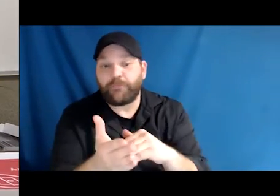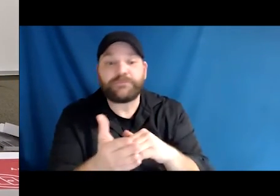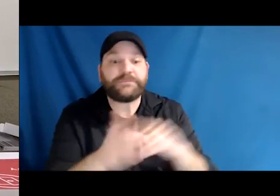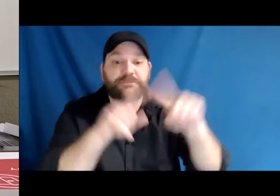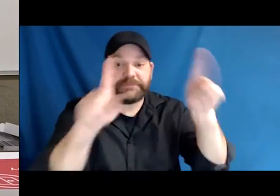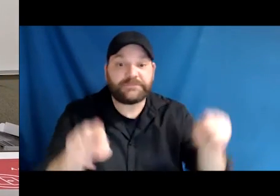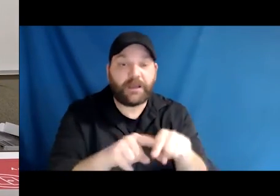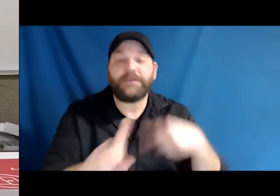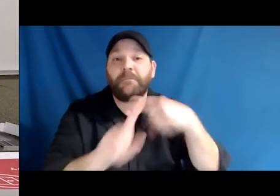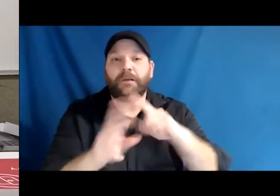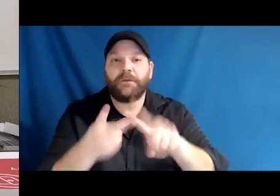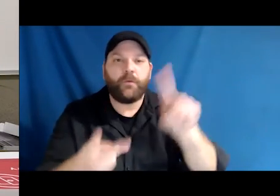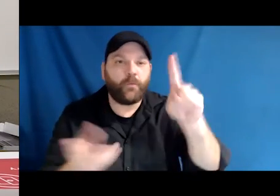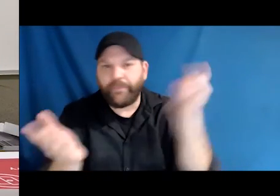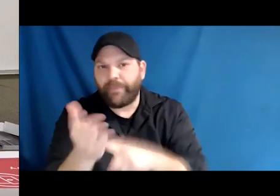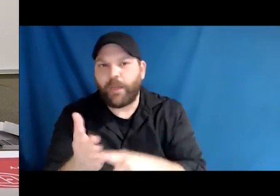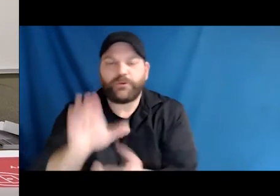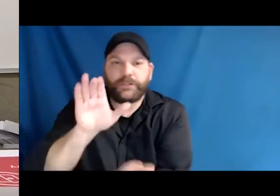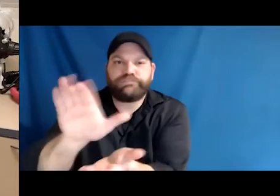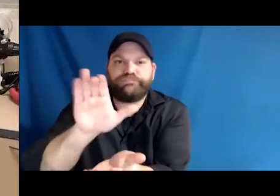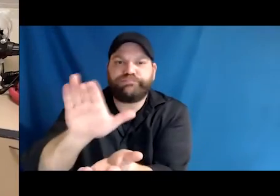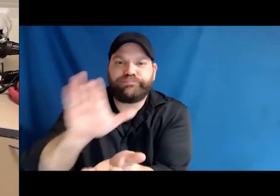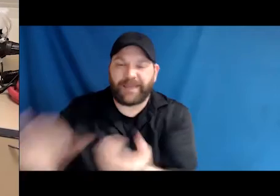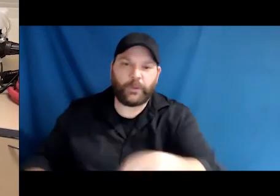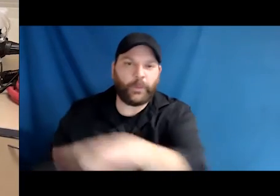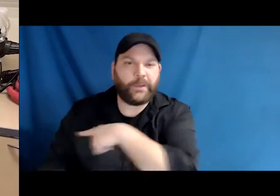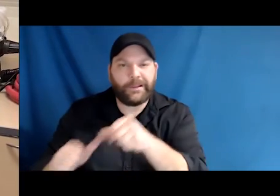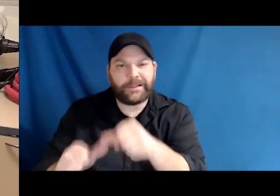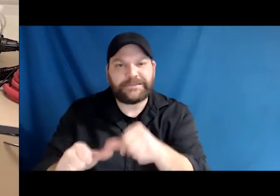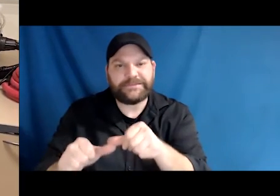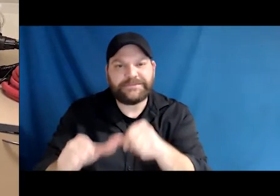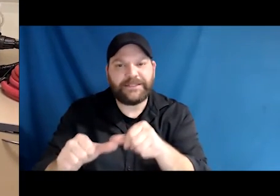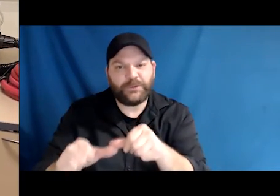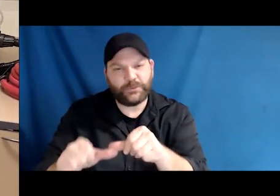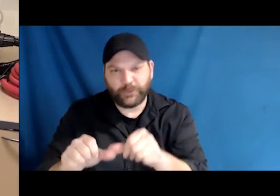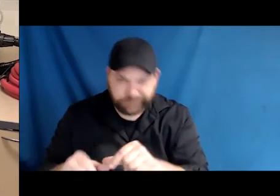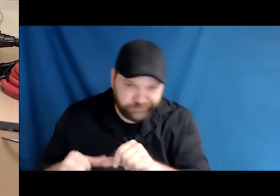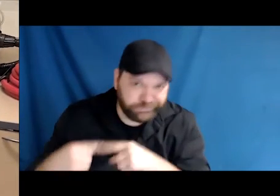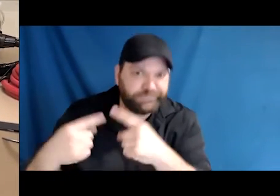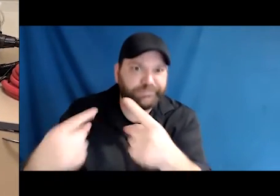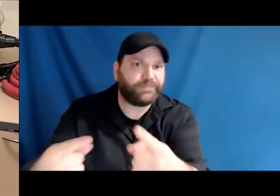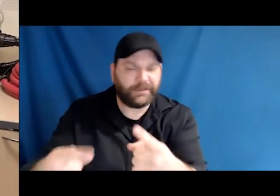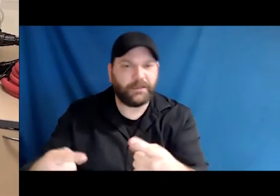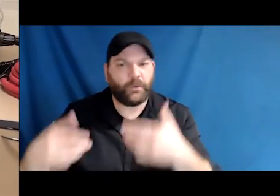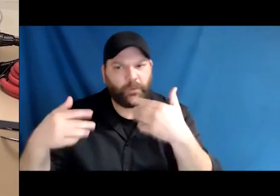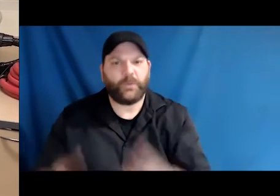And we're going to continue to crush it until COVID goes away. Hello, my name is David Paula Nunez, evening shift Custodial Manager here at Brown.